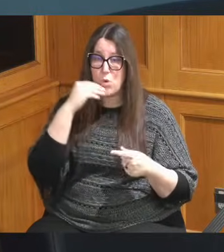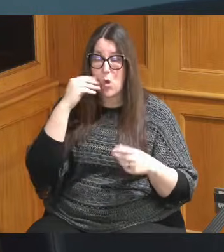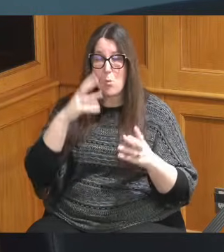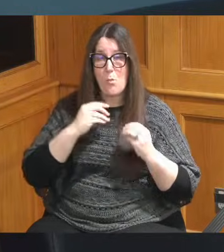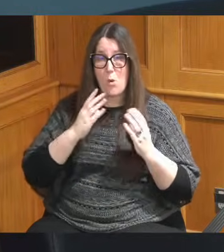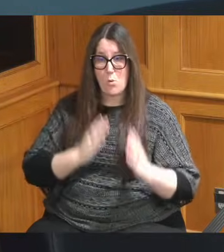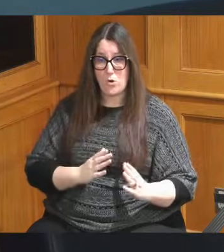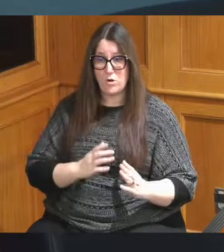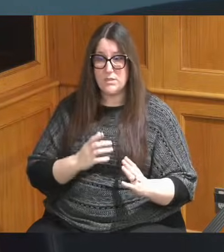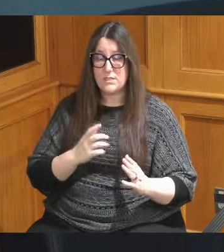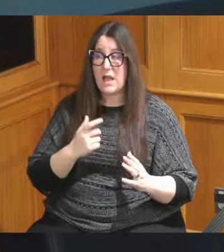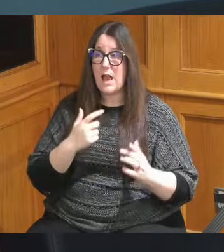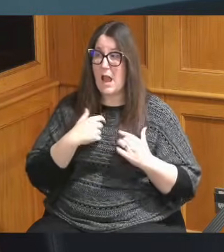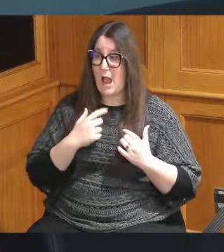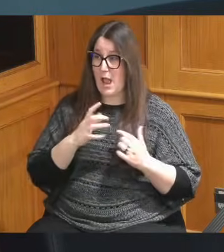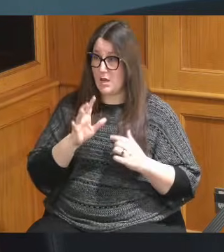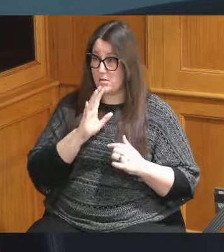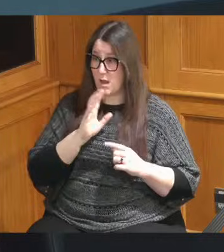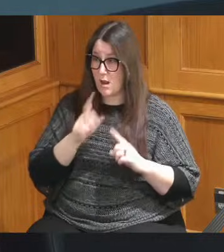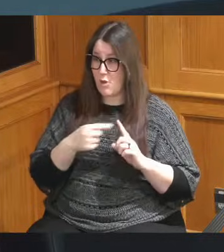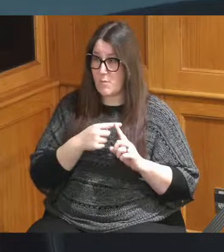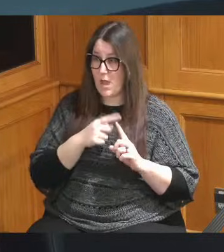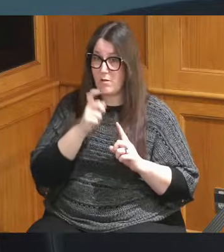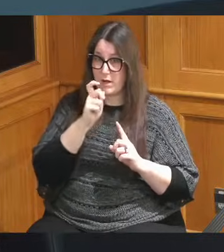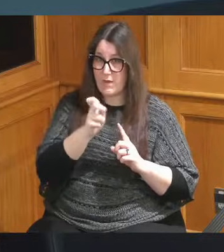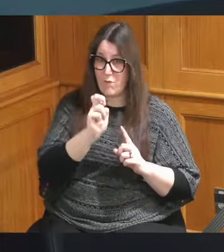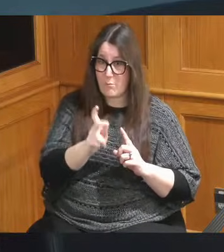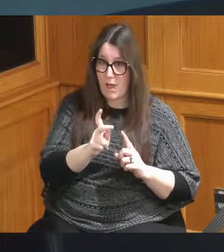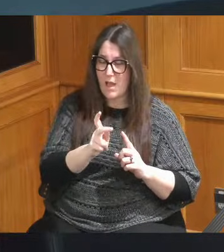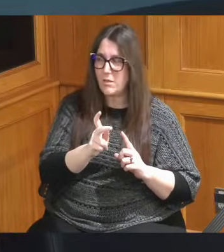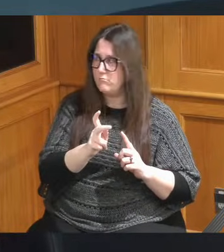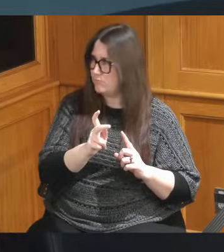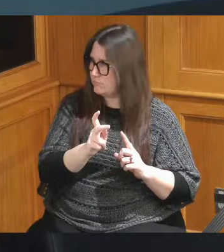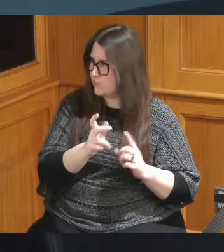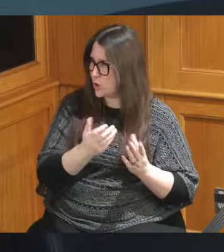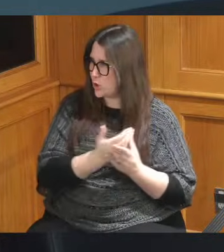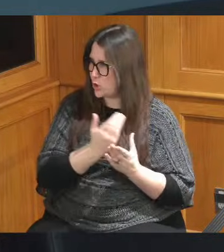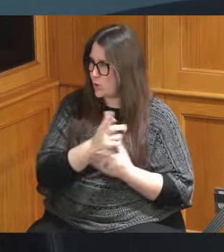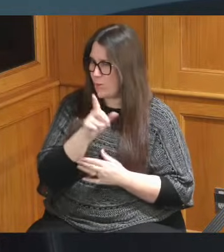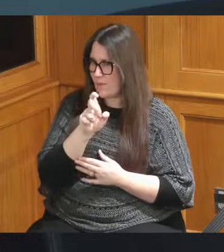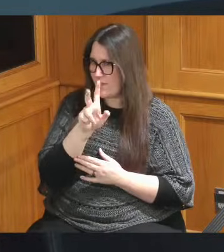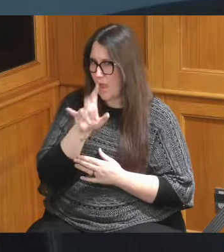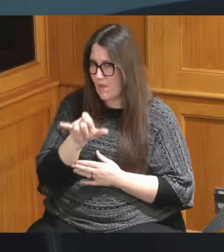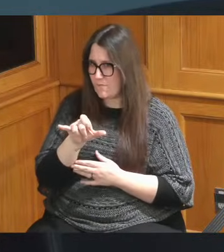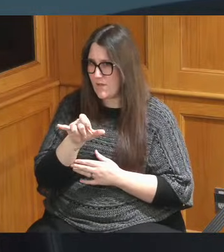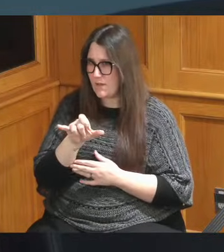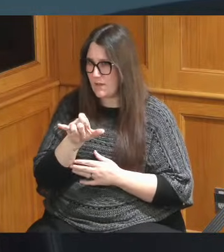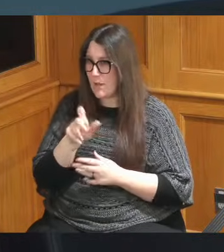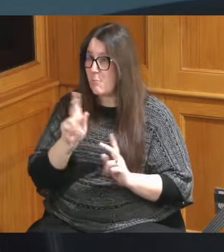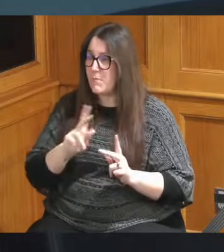give something back, all of a sudden, just in time for the new levy, this is what people feel. Now,